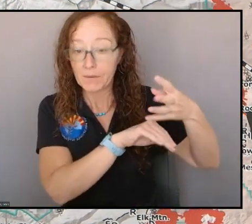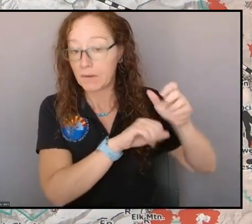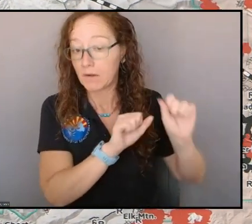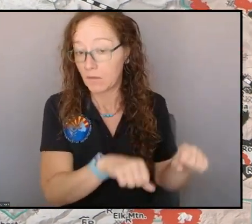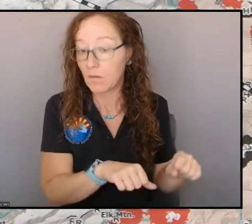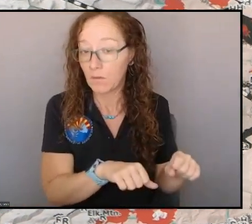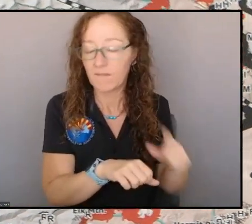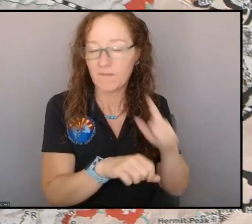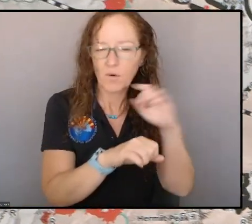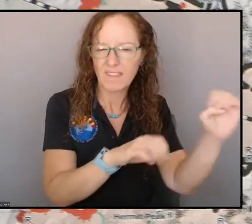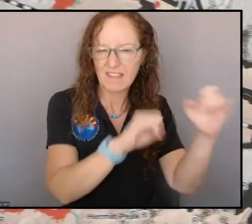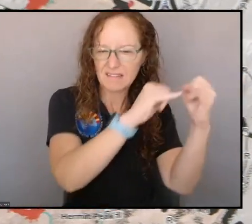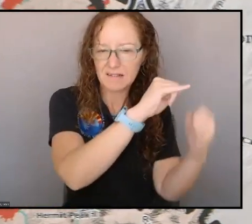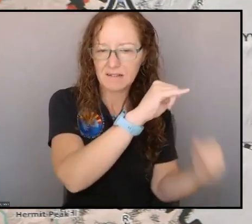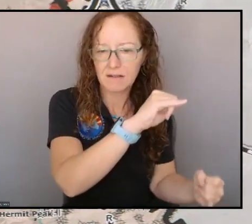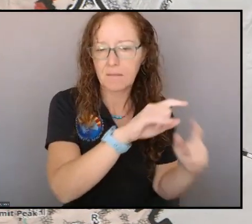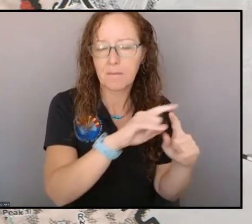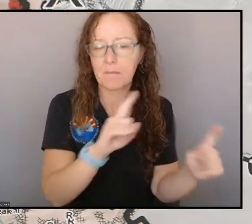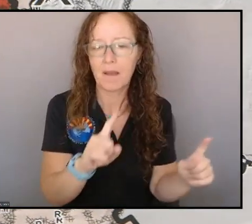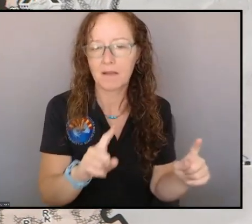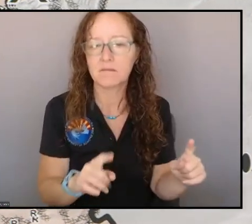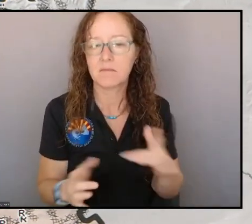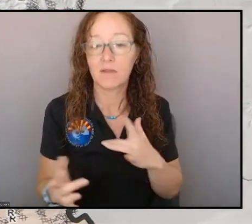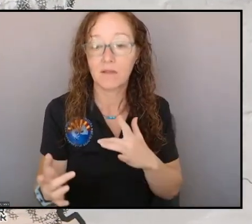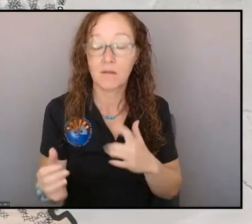return back to that southwest wind for the most part. so